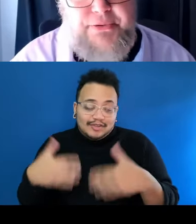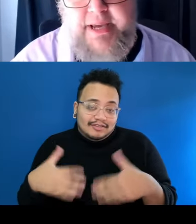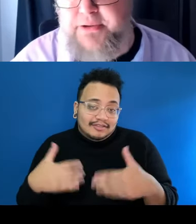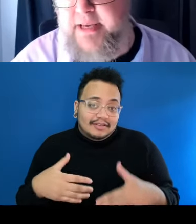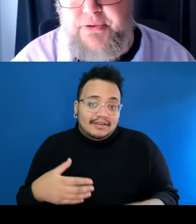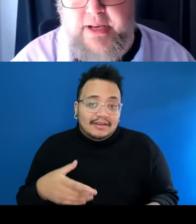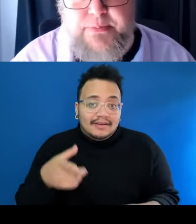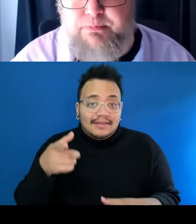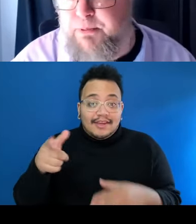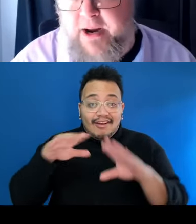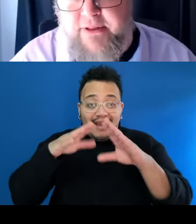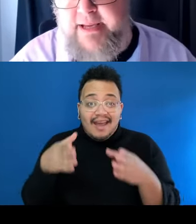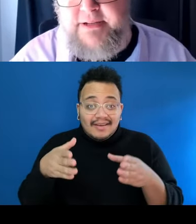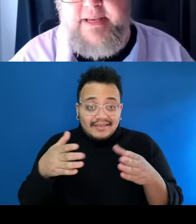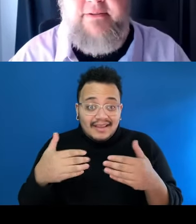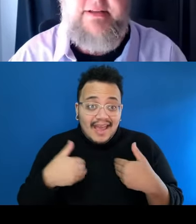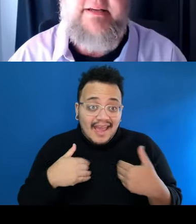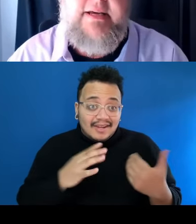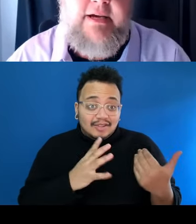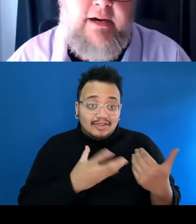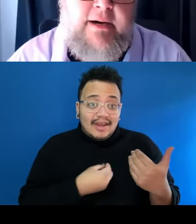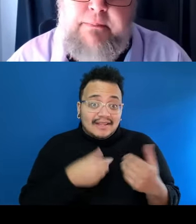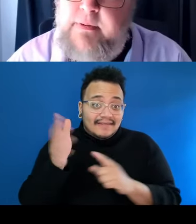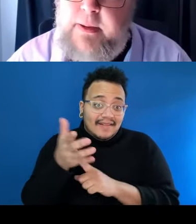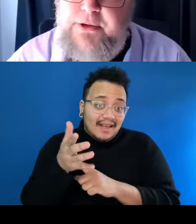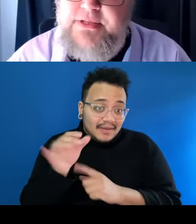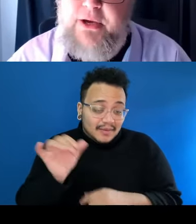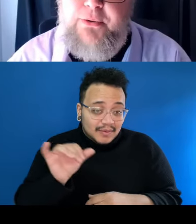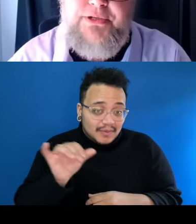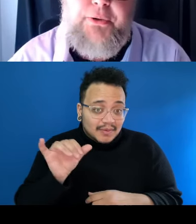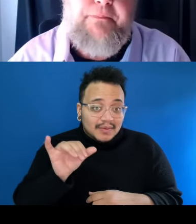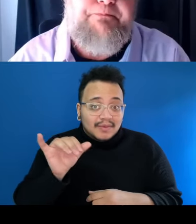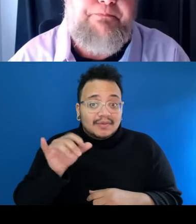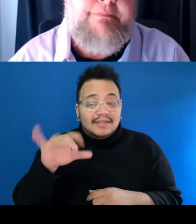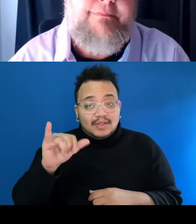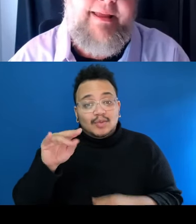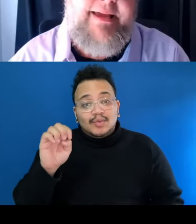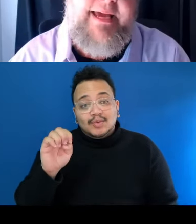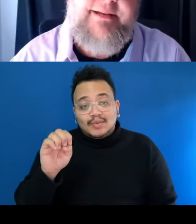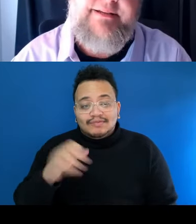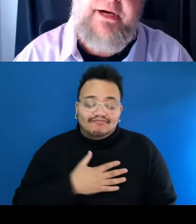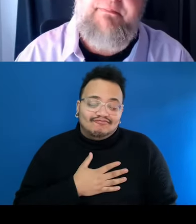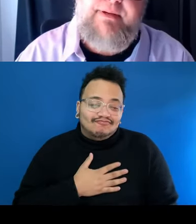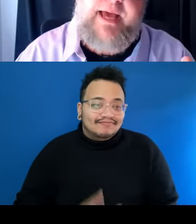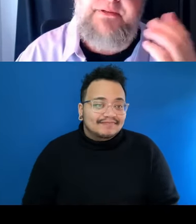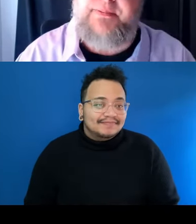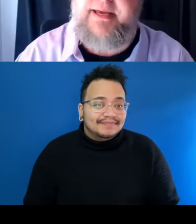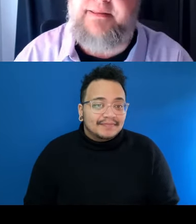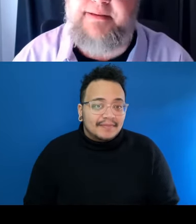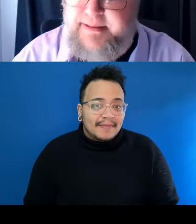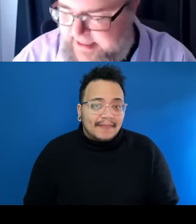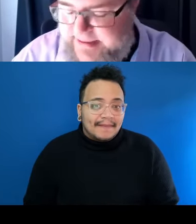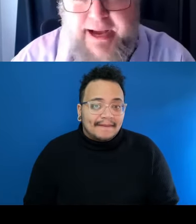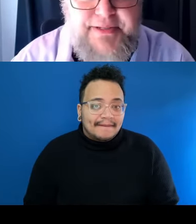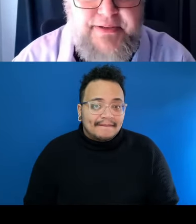whose house had a trans pride flag outside of it, a couple years ago in June and happens to be at the houses